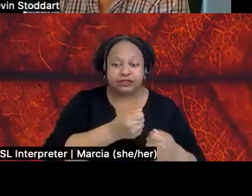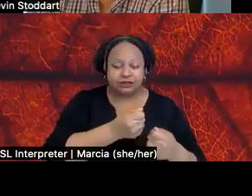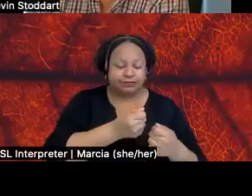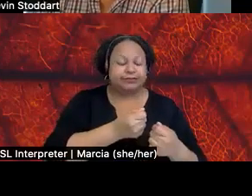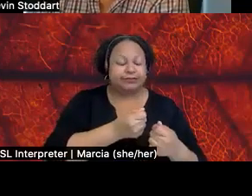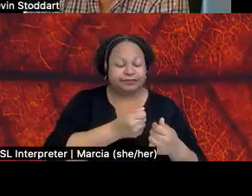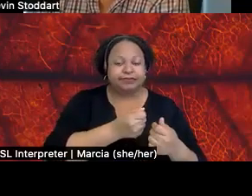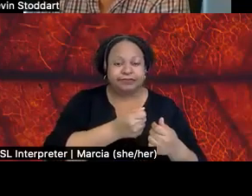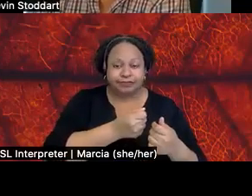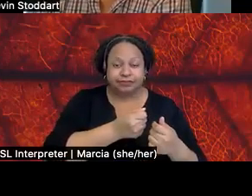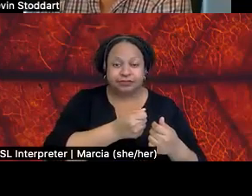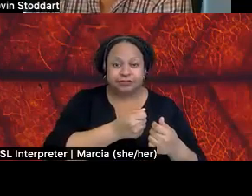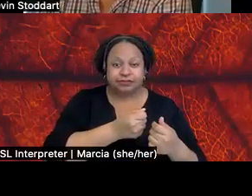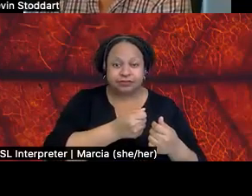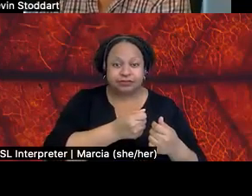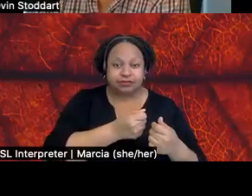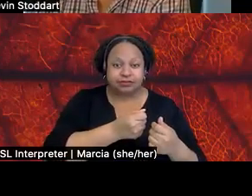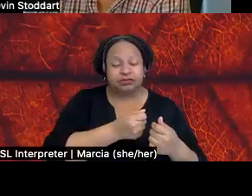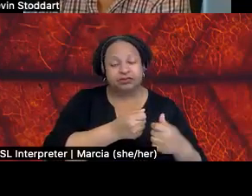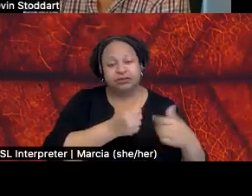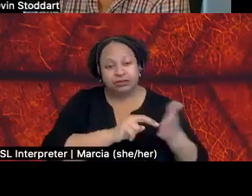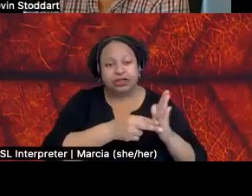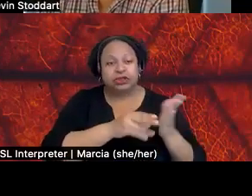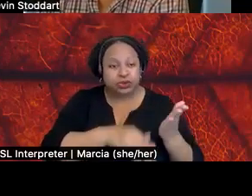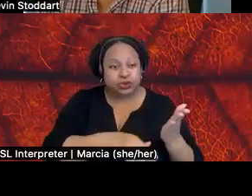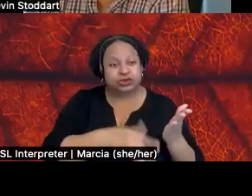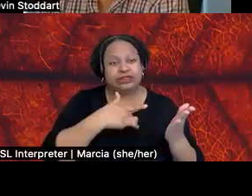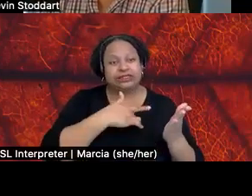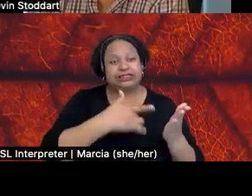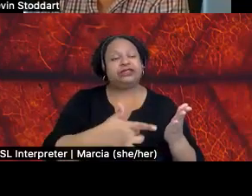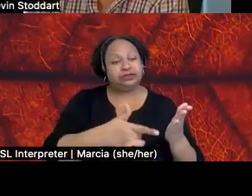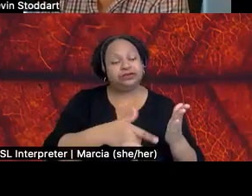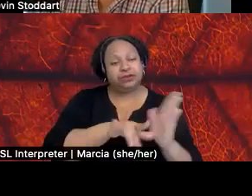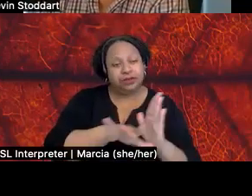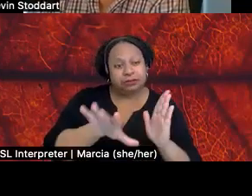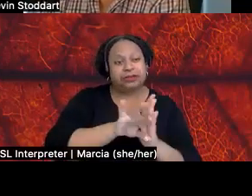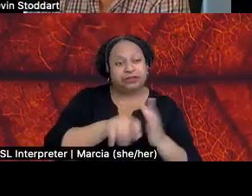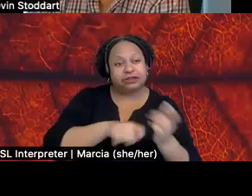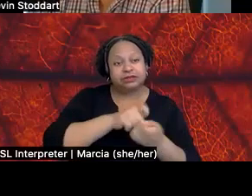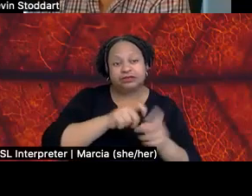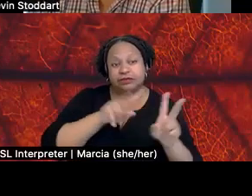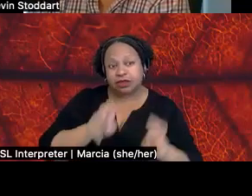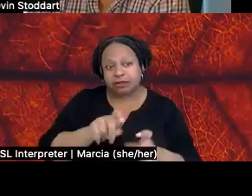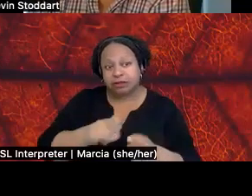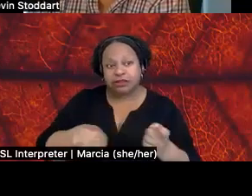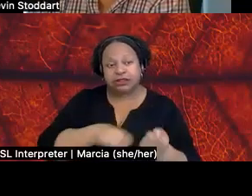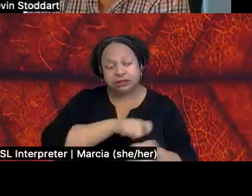the particular subjects and academic paths that they're so passionate about.